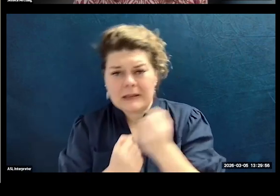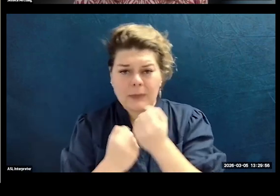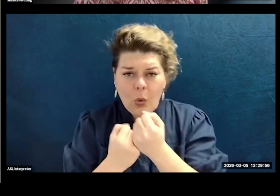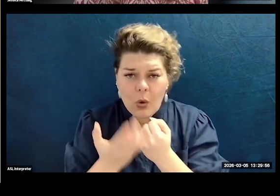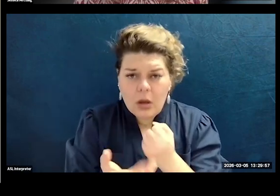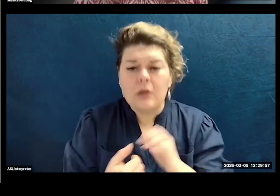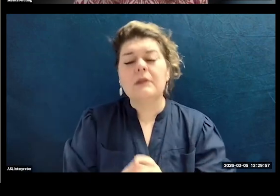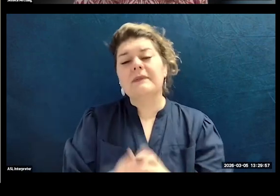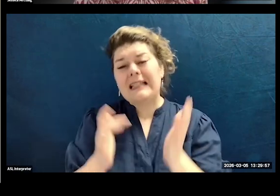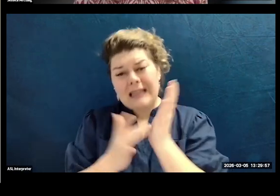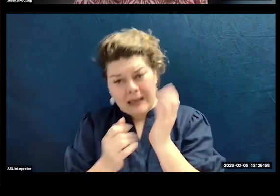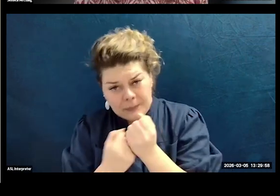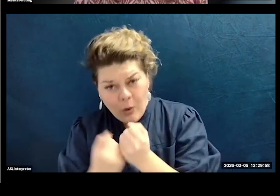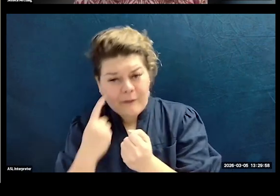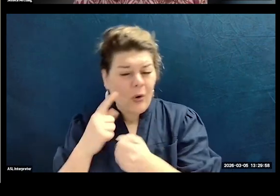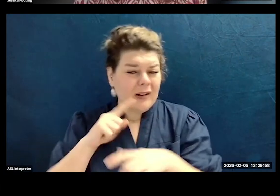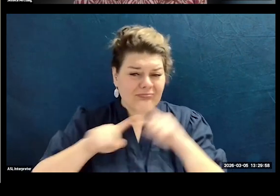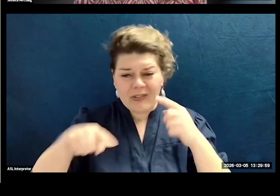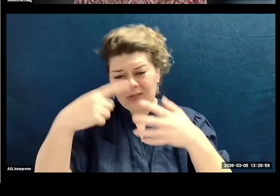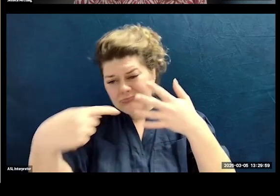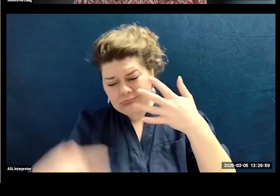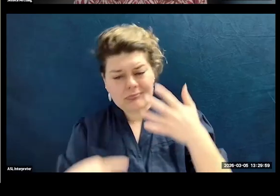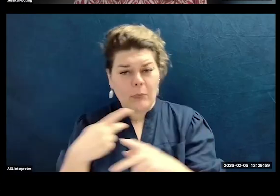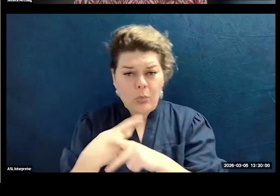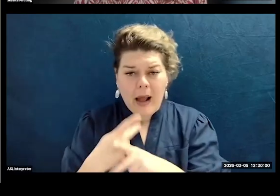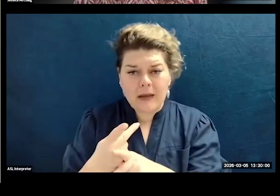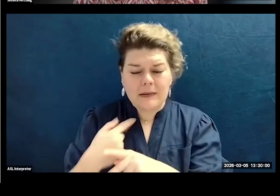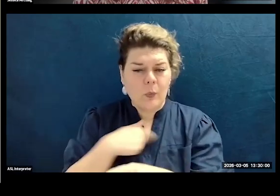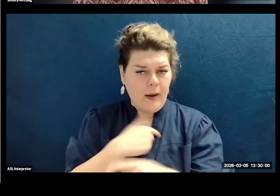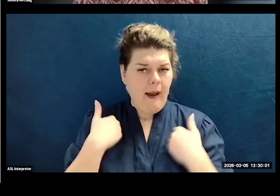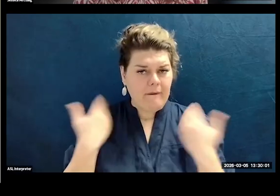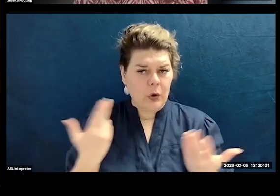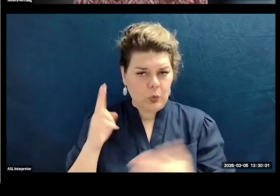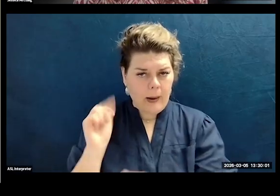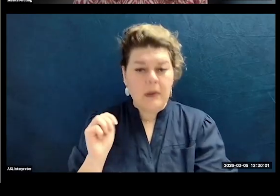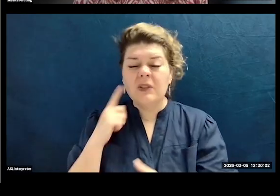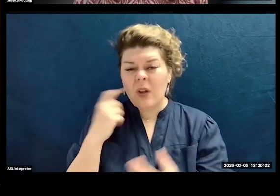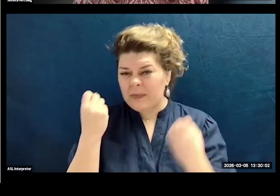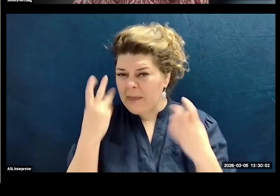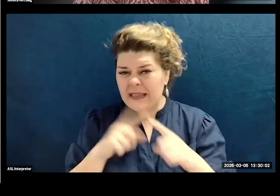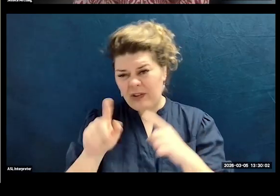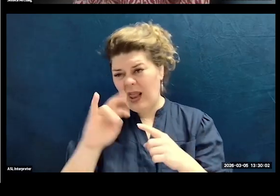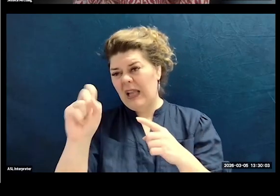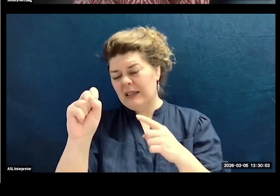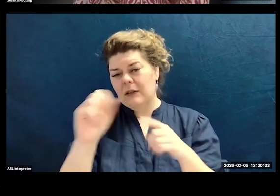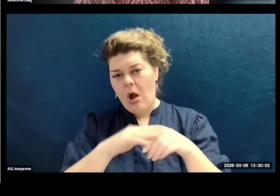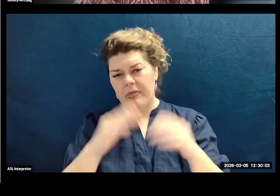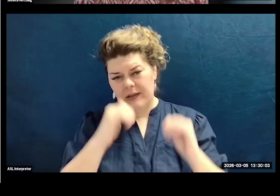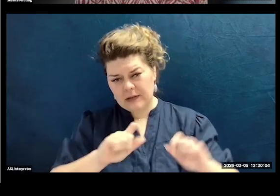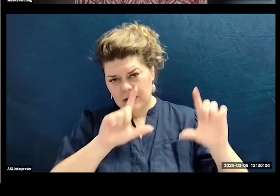and technical support for the different products and services that are offered at U of M. So, there are links to that on the next slide.